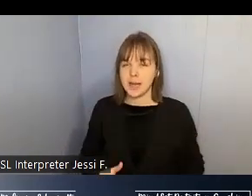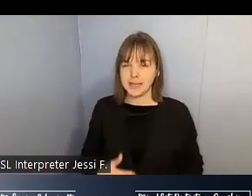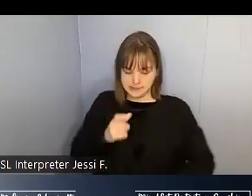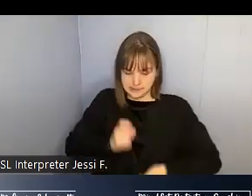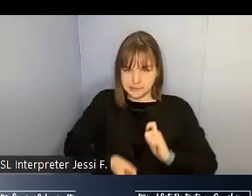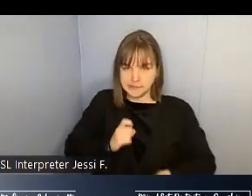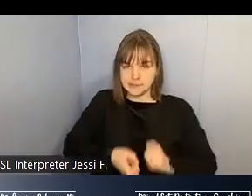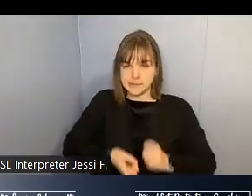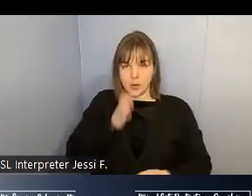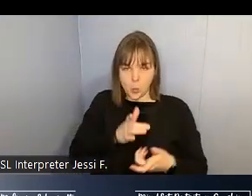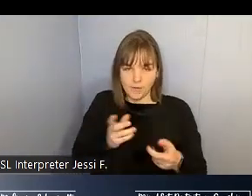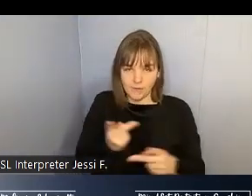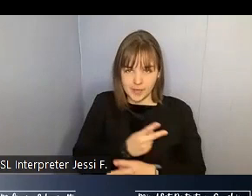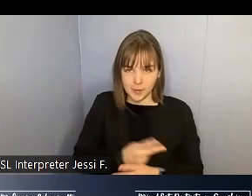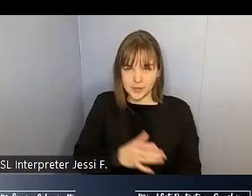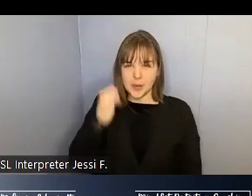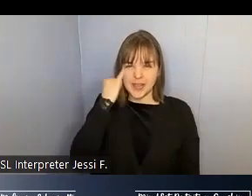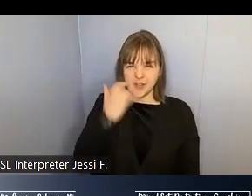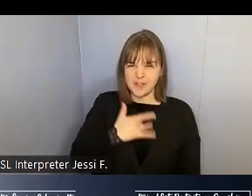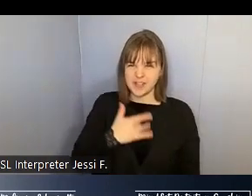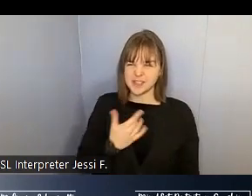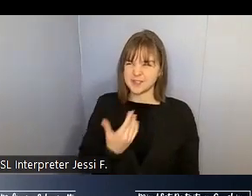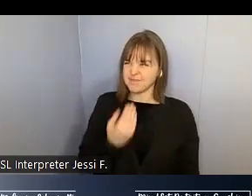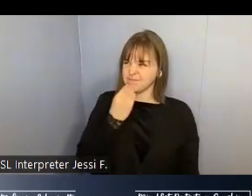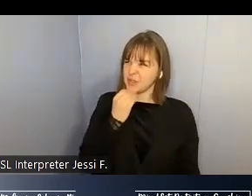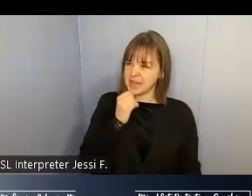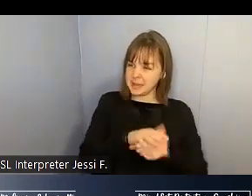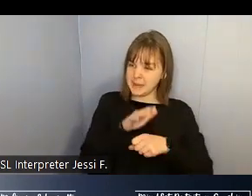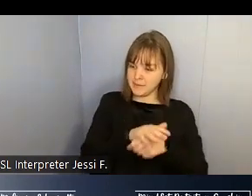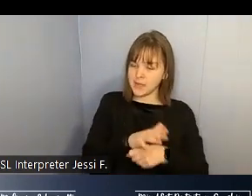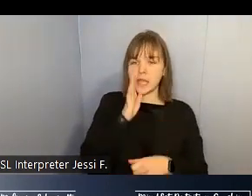And as soon as it senses a restriction, it starts to go into conservation mode,